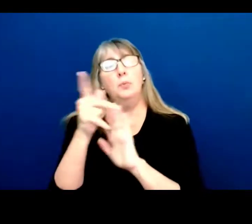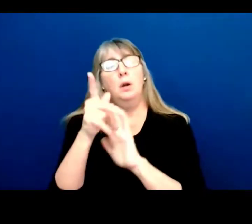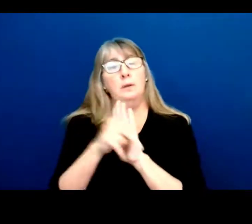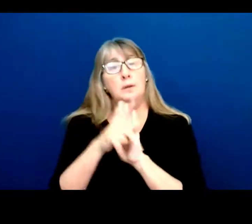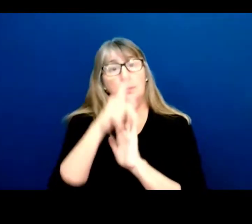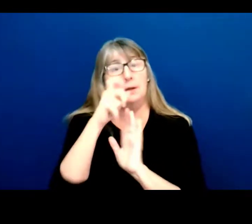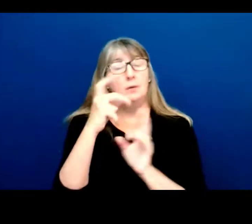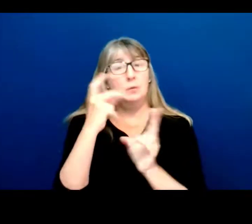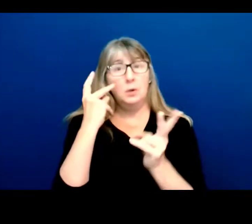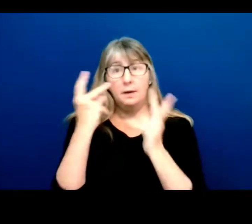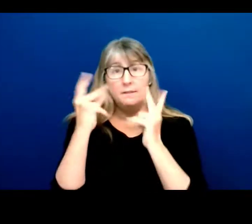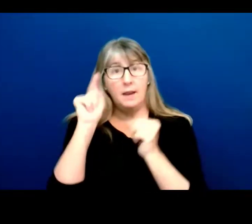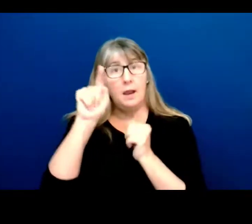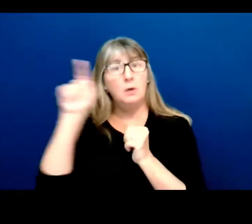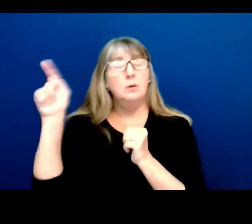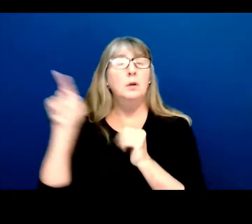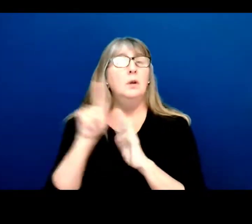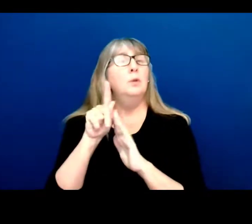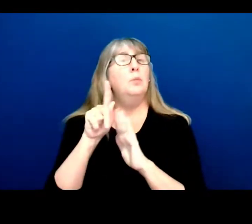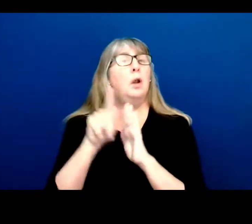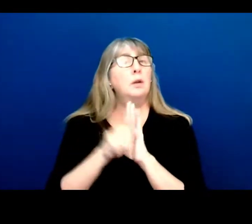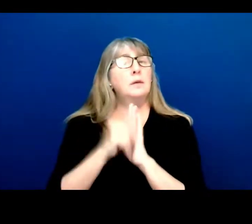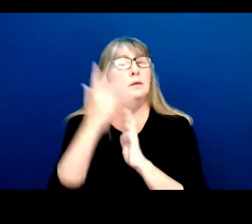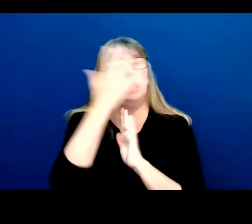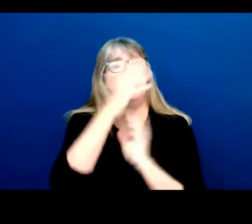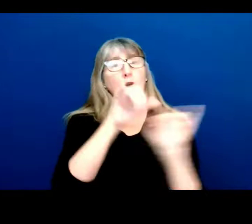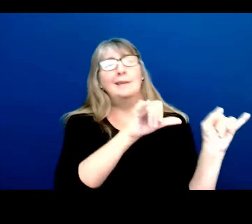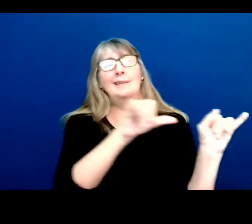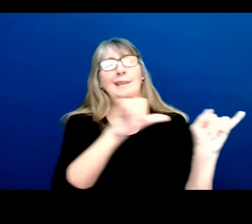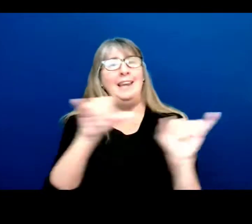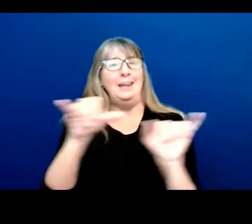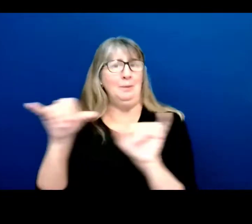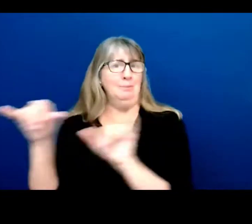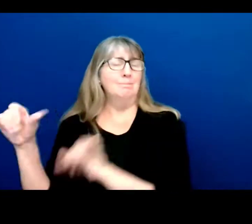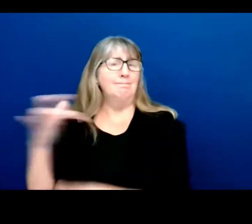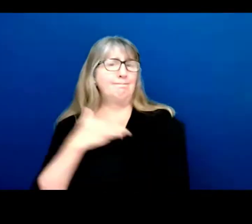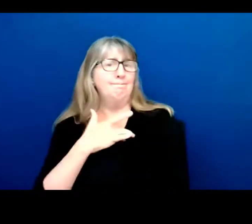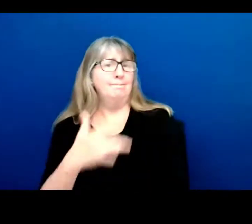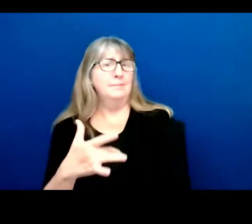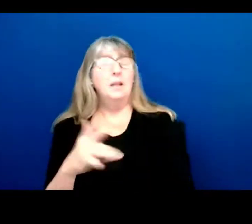is that the policies look very much the same. The only thing that I see different